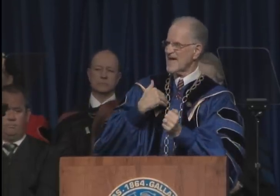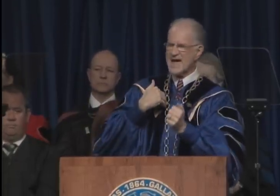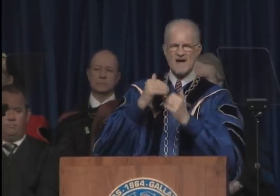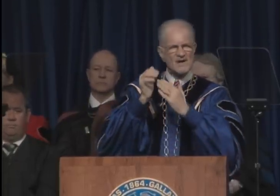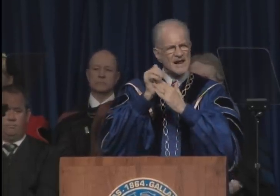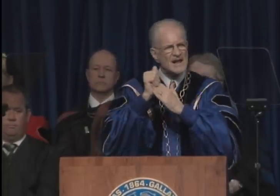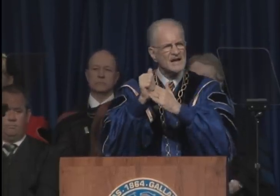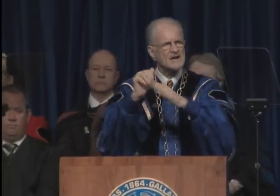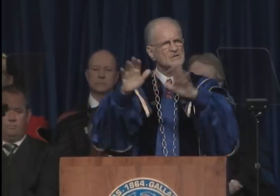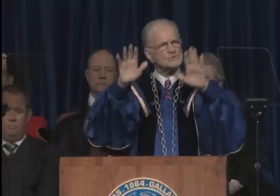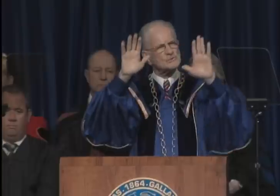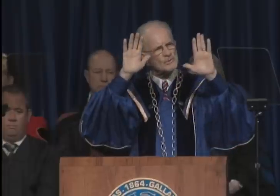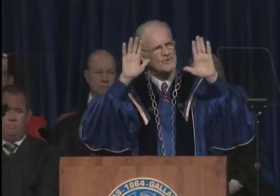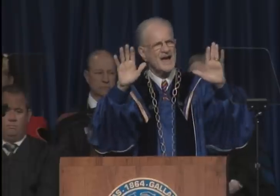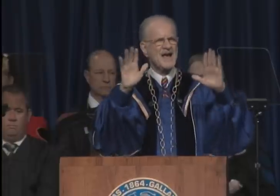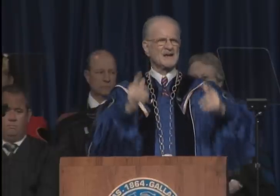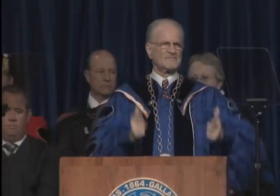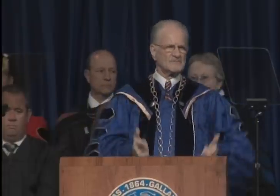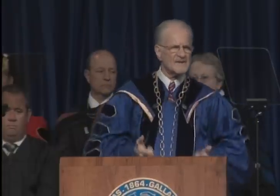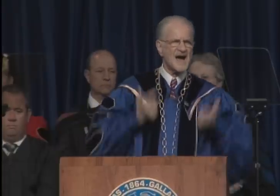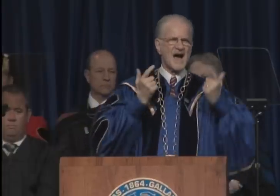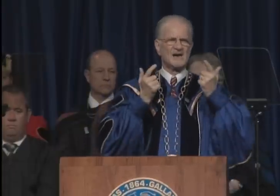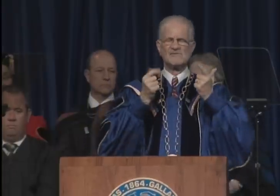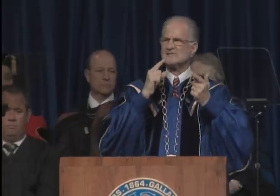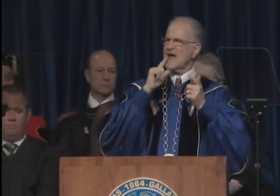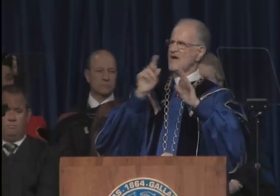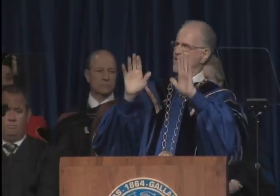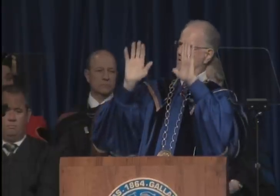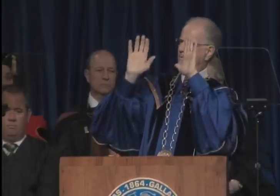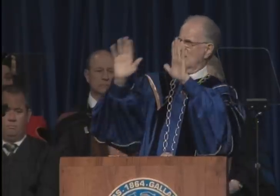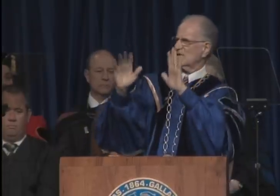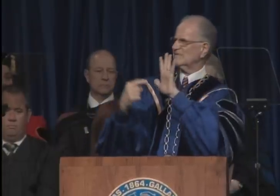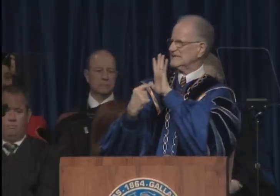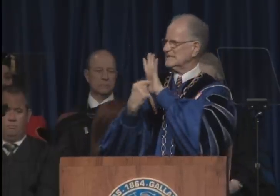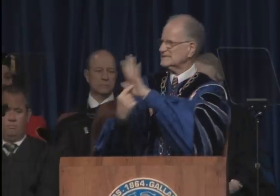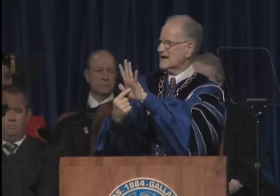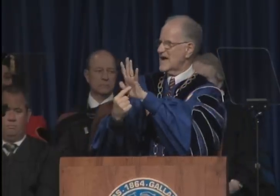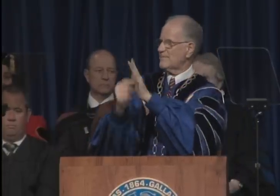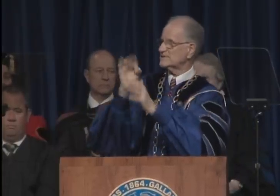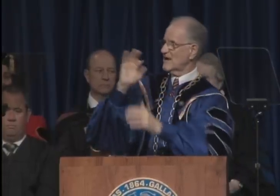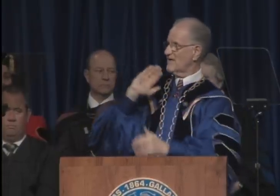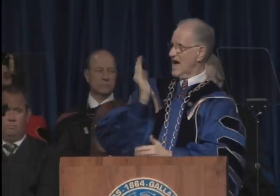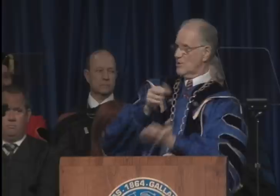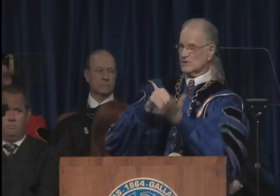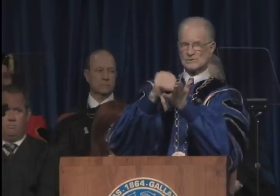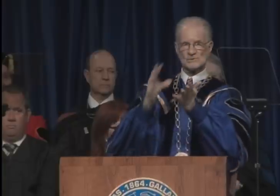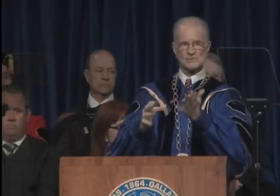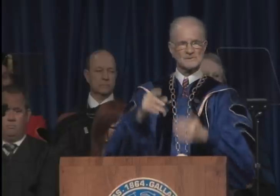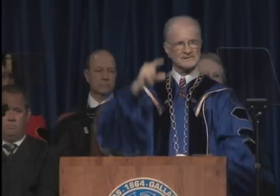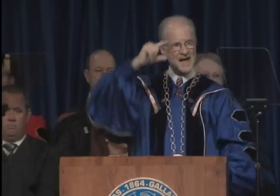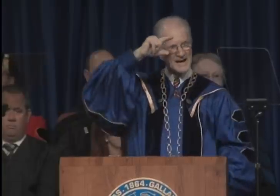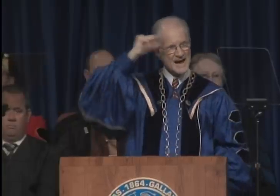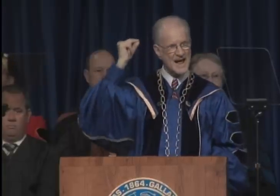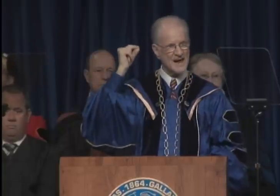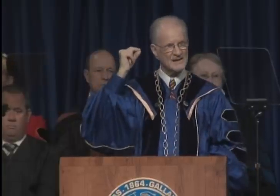They have led superlative lives and are wonderful examples of our students at Gallaudet.